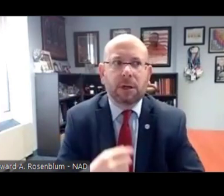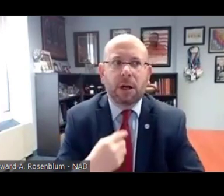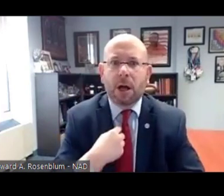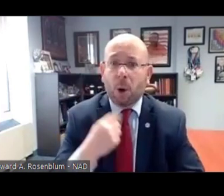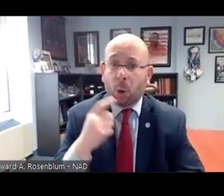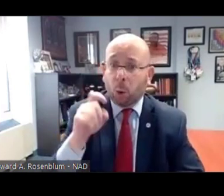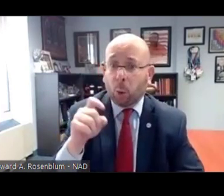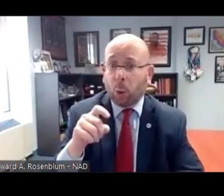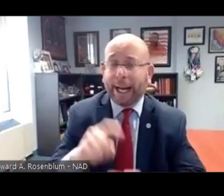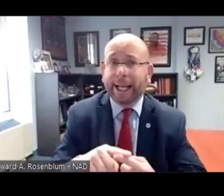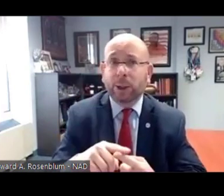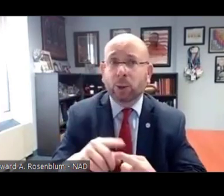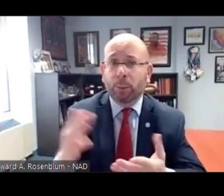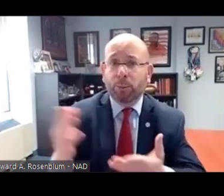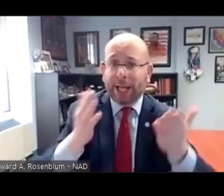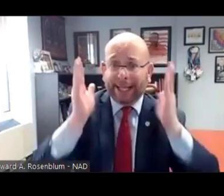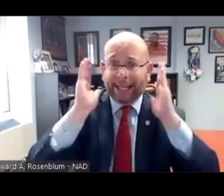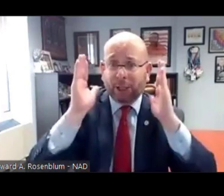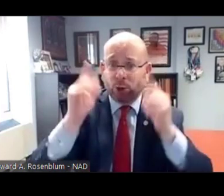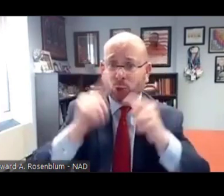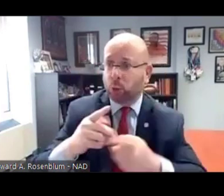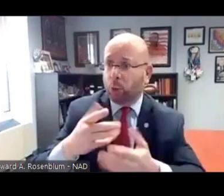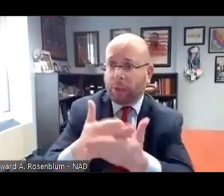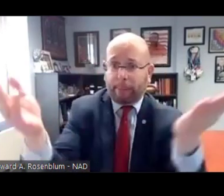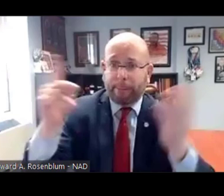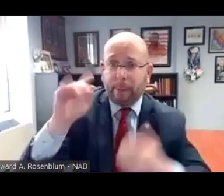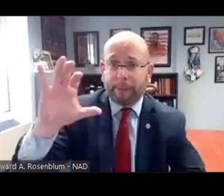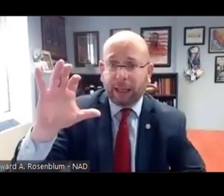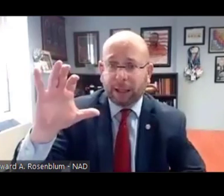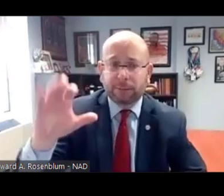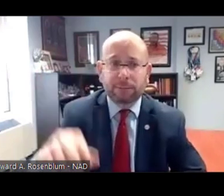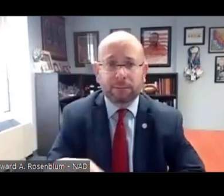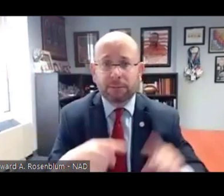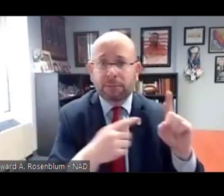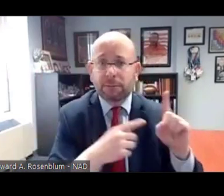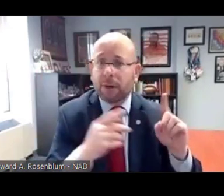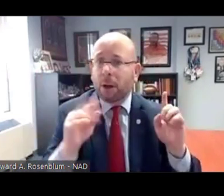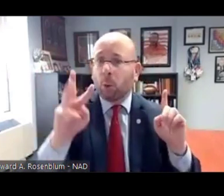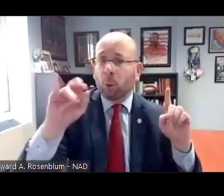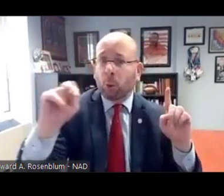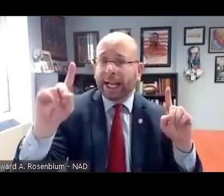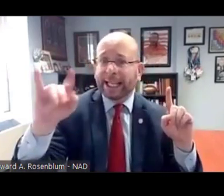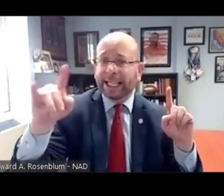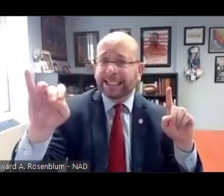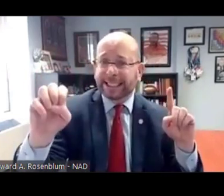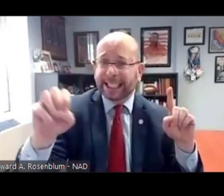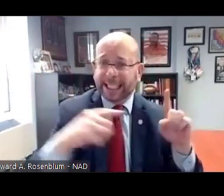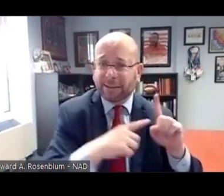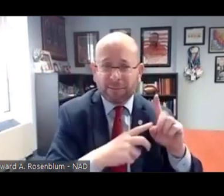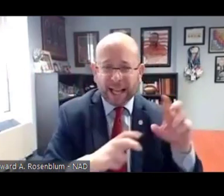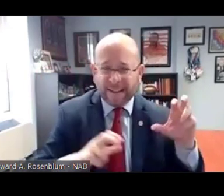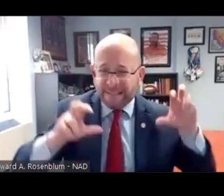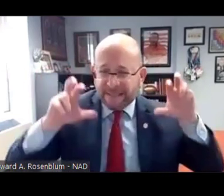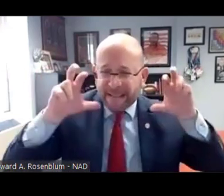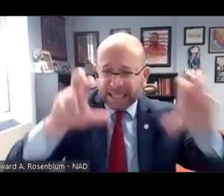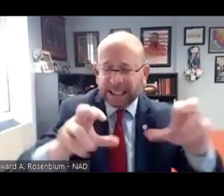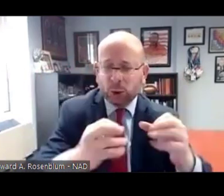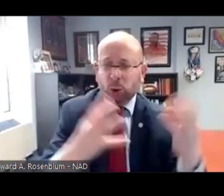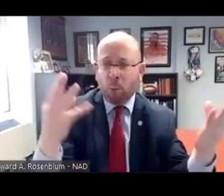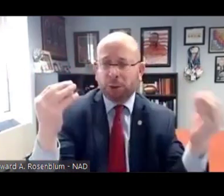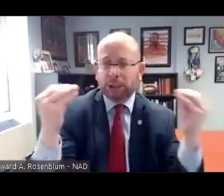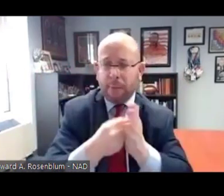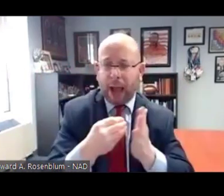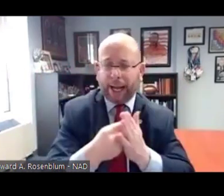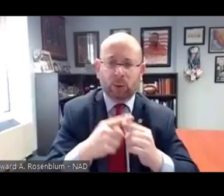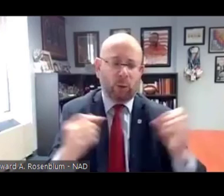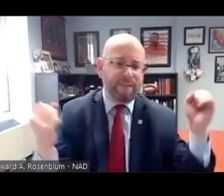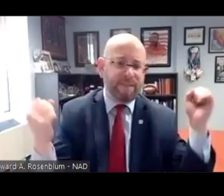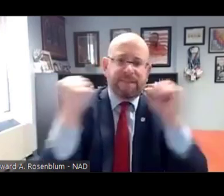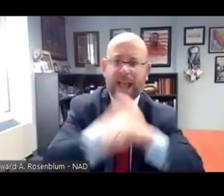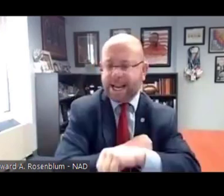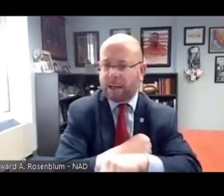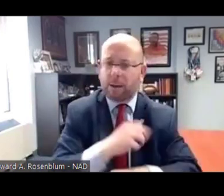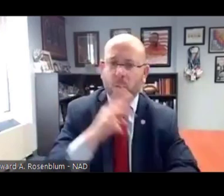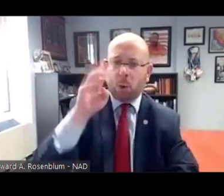We have to bring attention into the public mind, that Winn‑Dixie has invested a fortune in fighting web access,